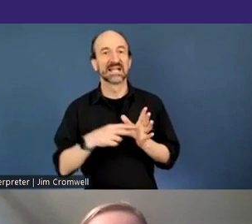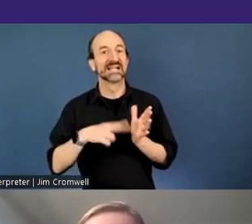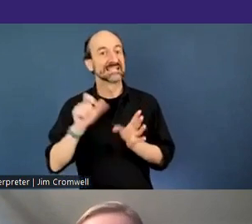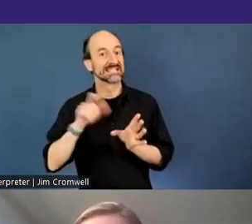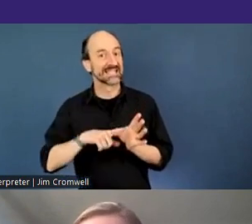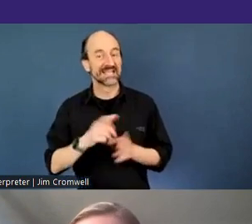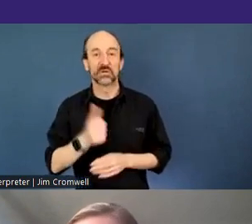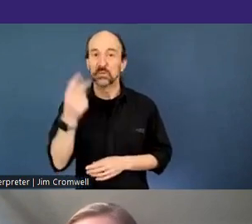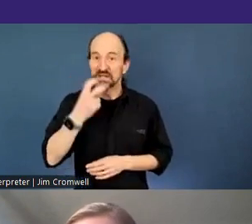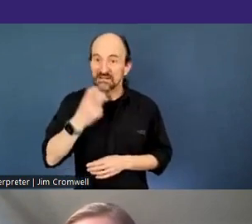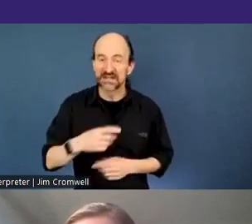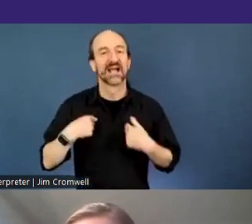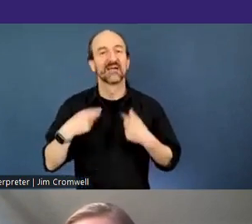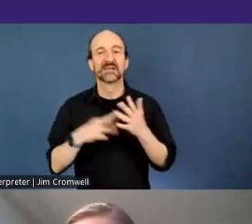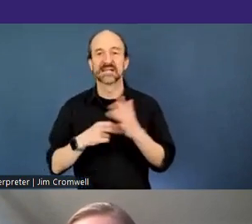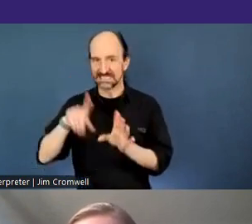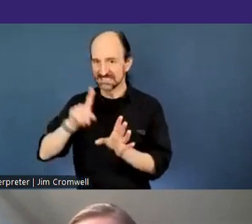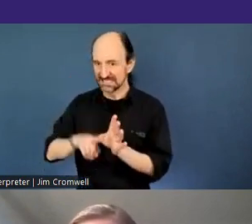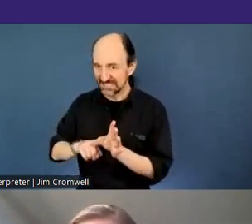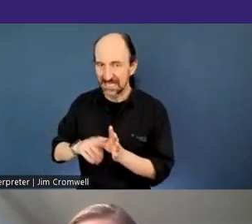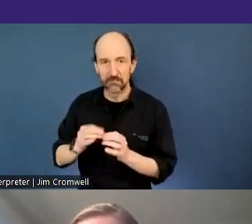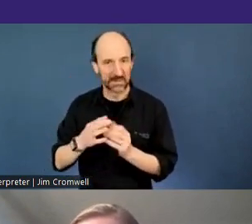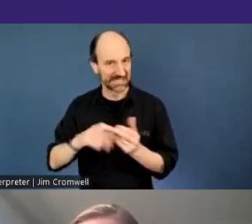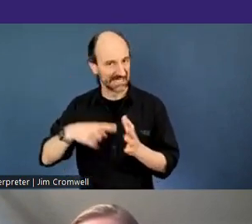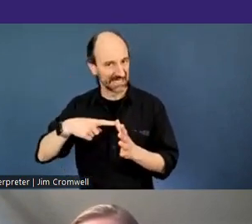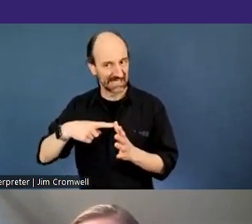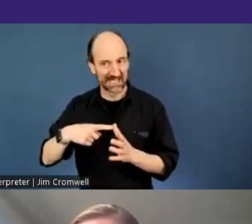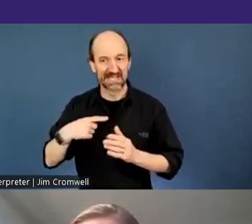My name is Nancy Bobadilla and I'm a community development